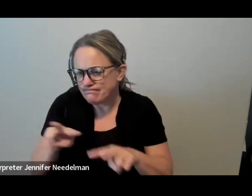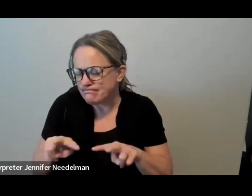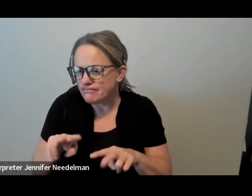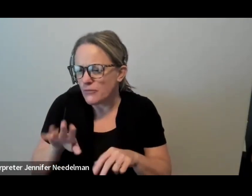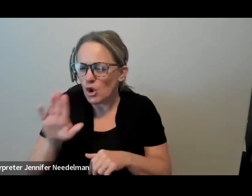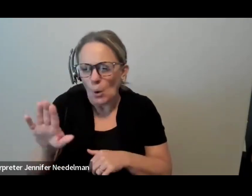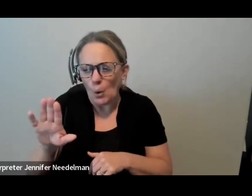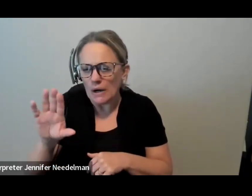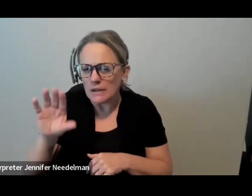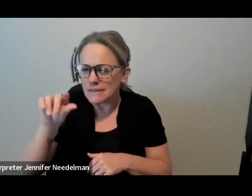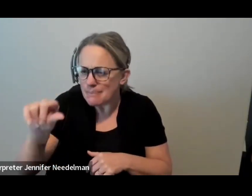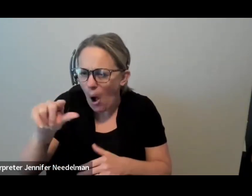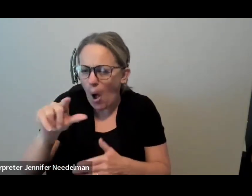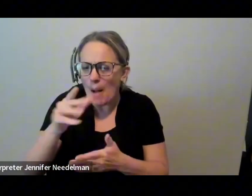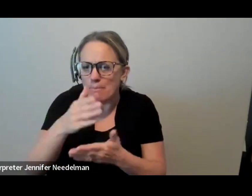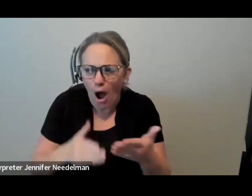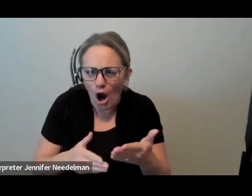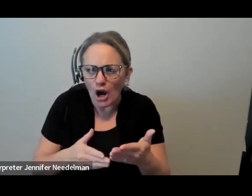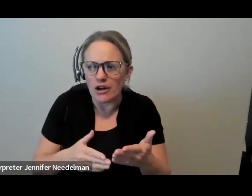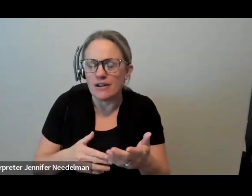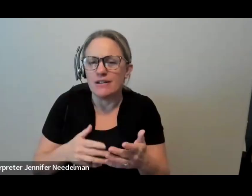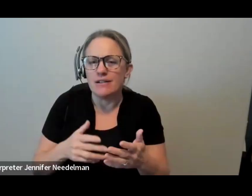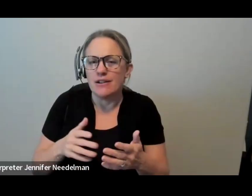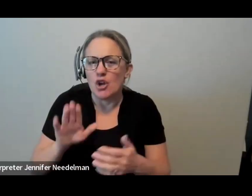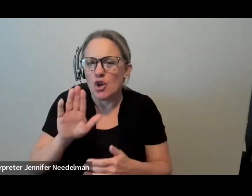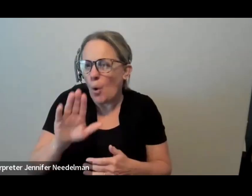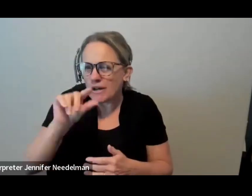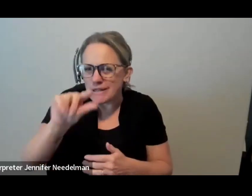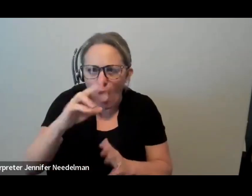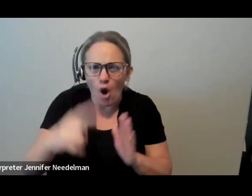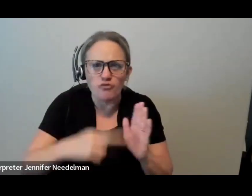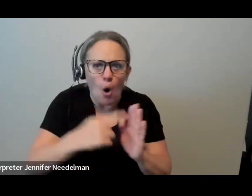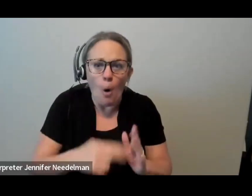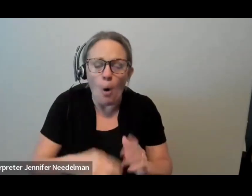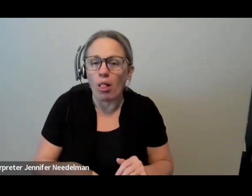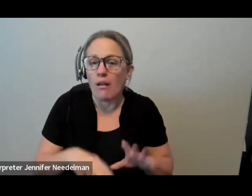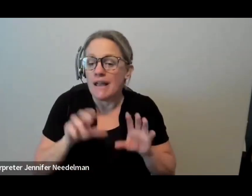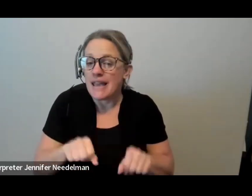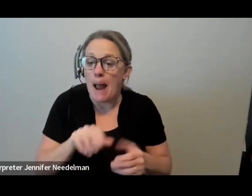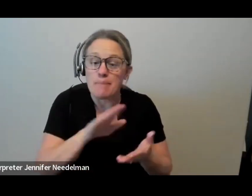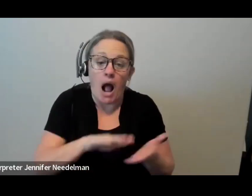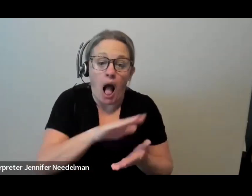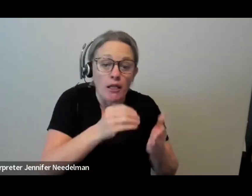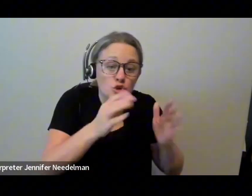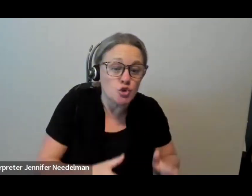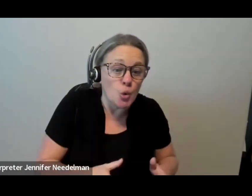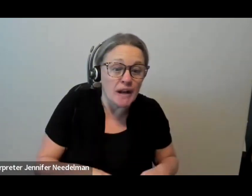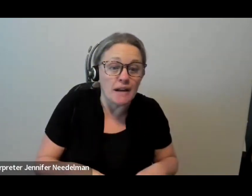of the pie and your role that you play, whether you're a college student and you can sign up to be a